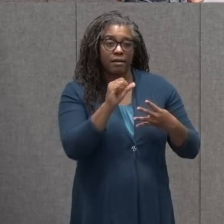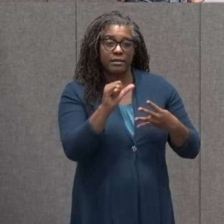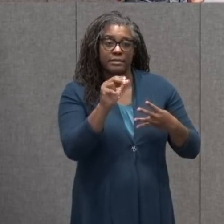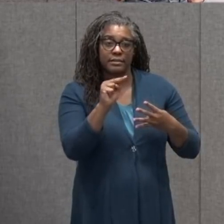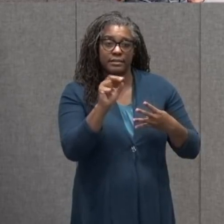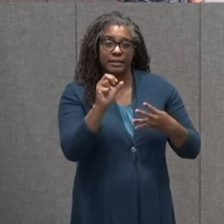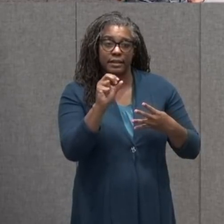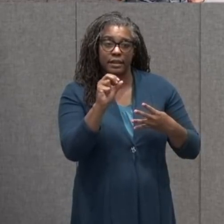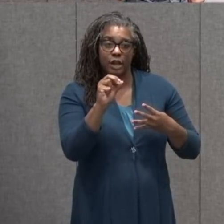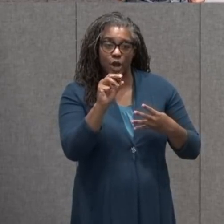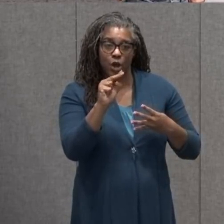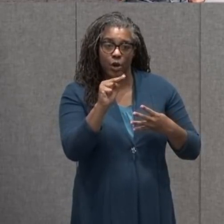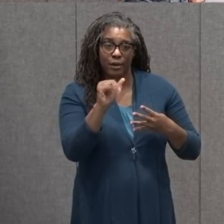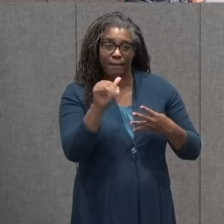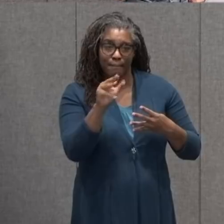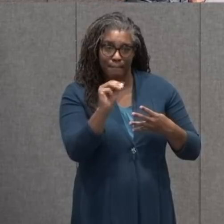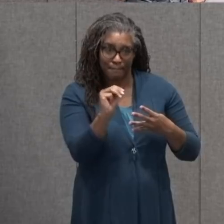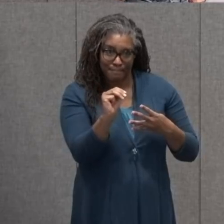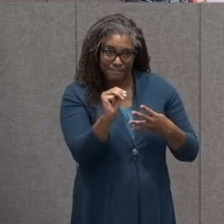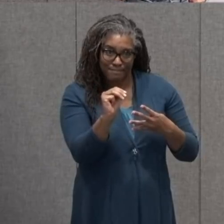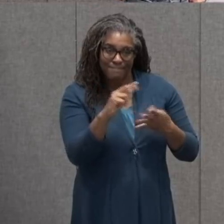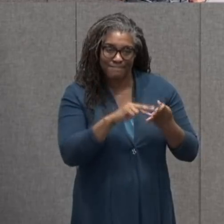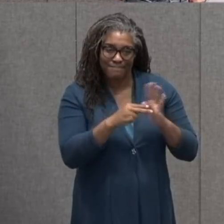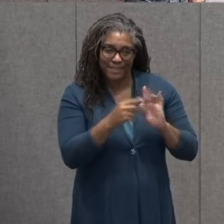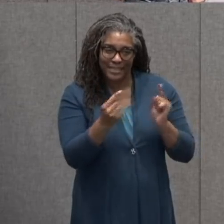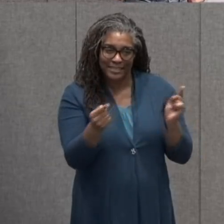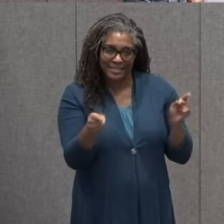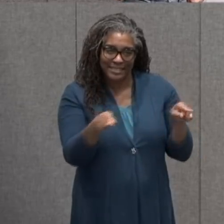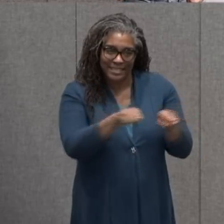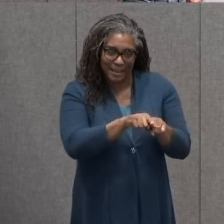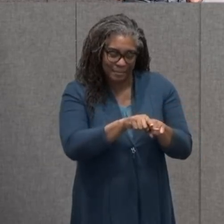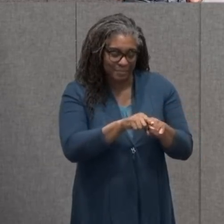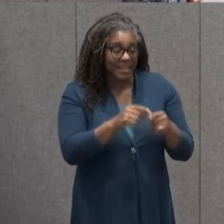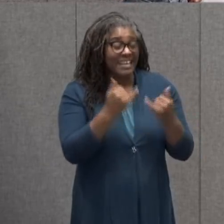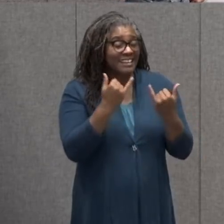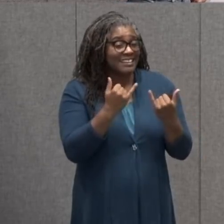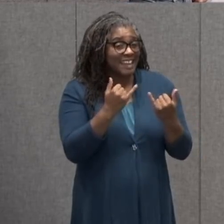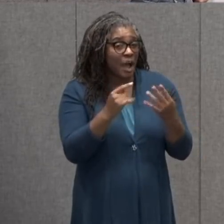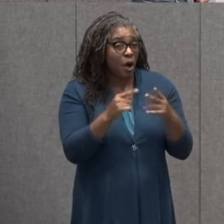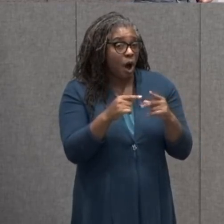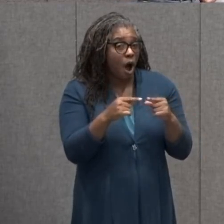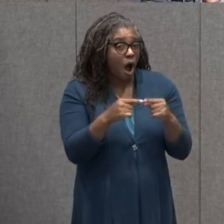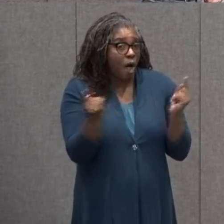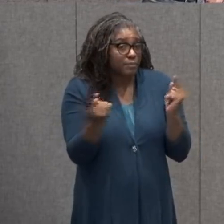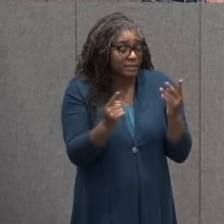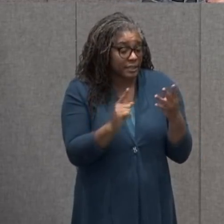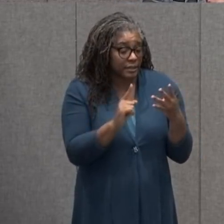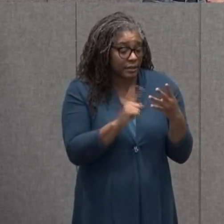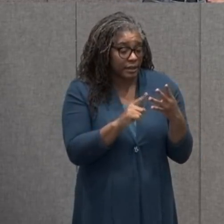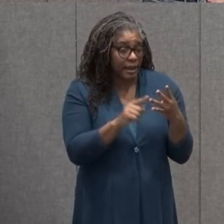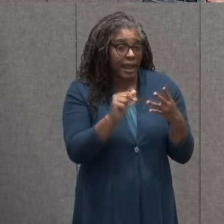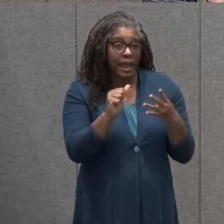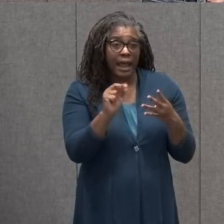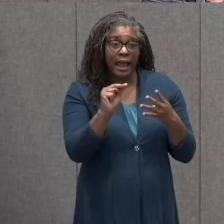something that's opposite, the antonym. Antonym for metamorphosis, wow.